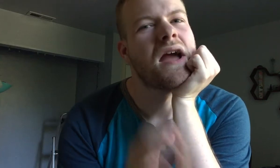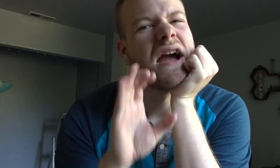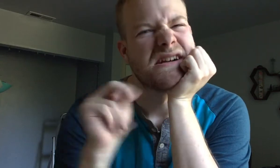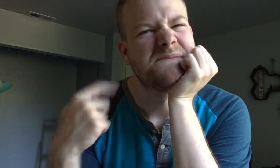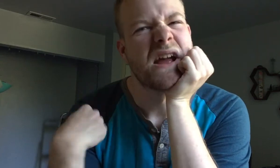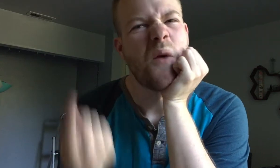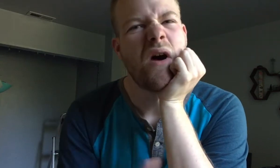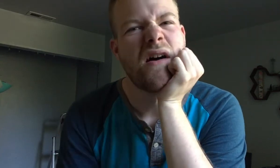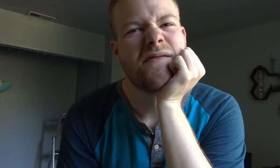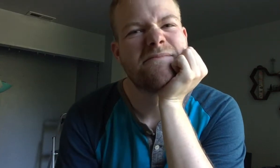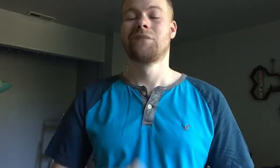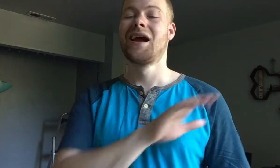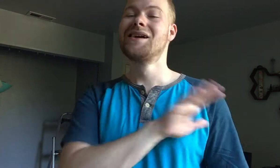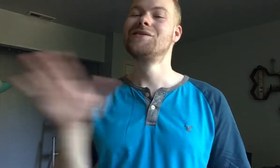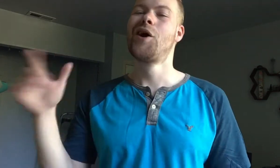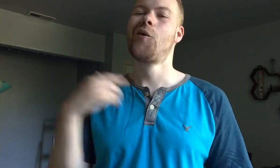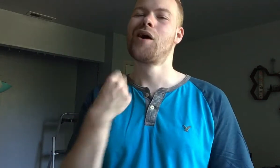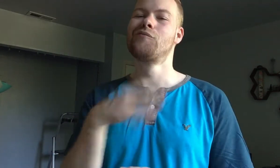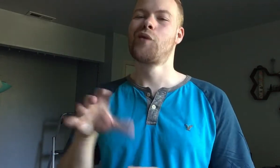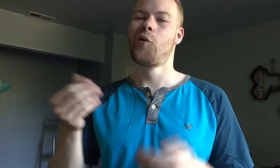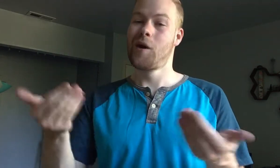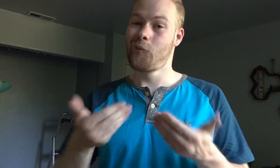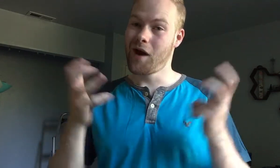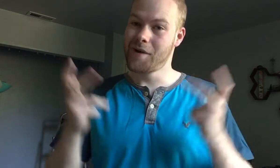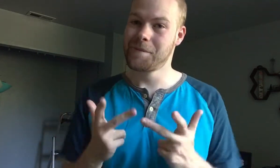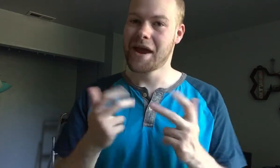It’s been a while. Hello, I’m Rogan and welcome back.